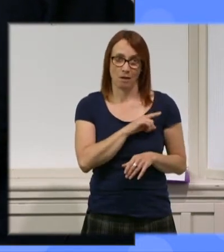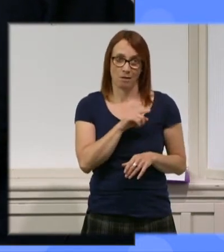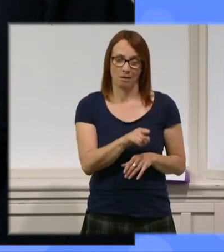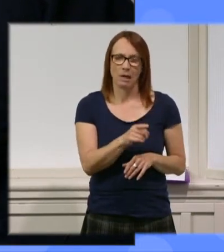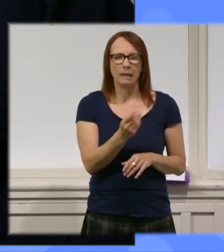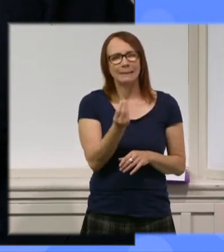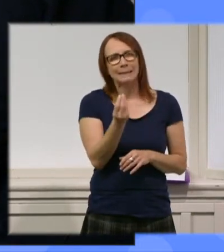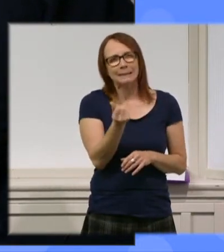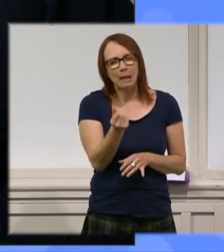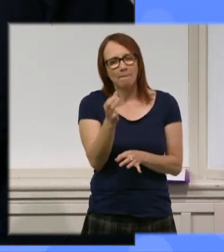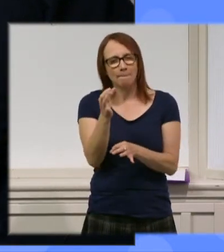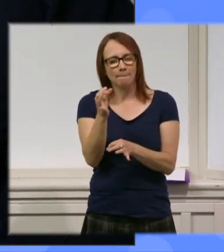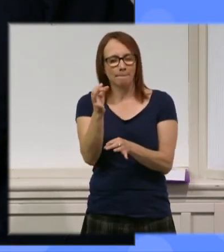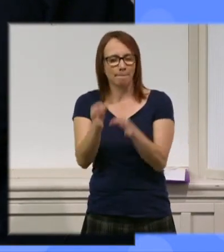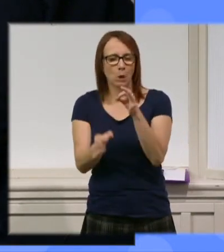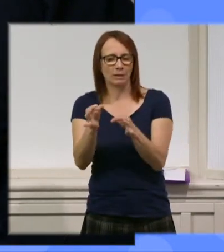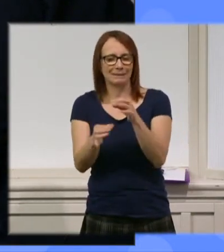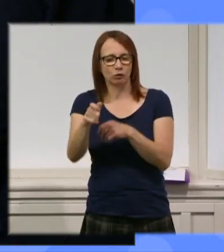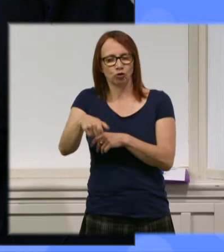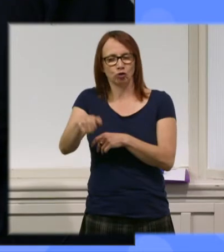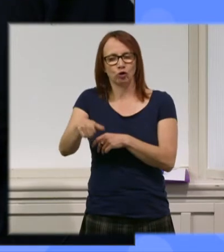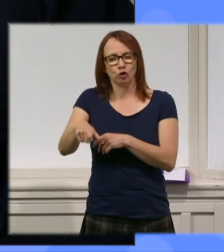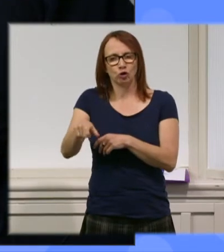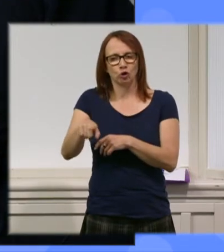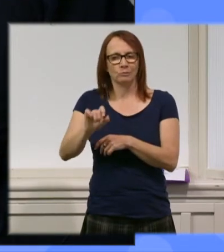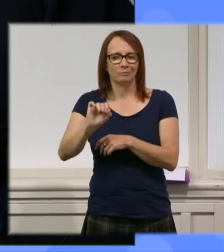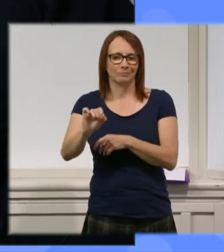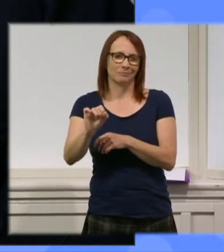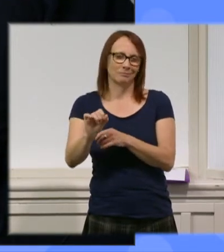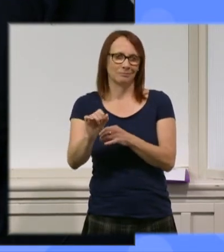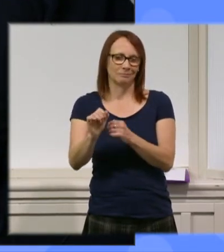parliamentarians in Catalonia have flames and you know political colleagues